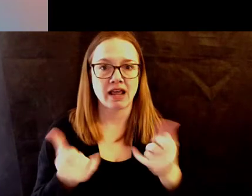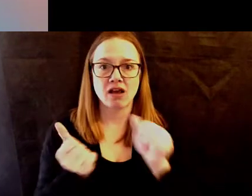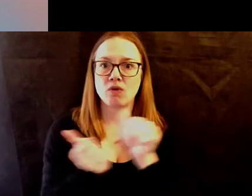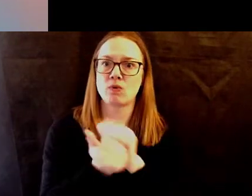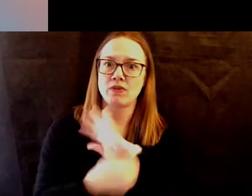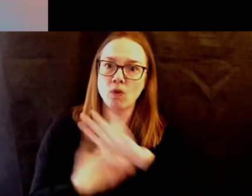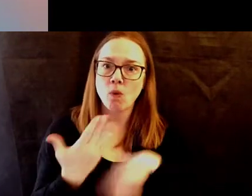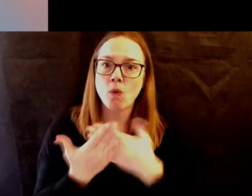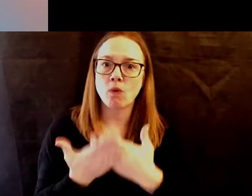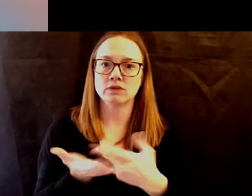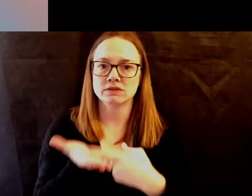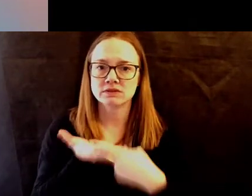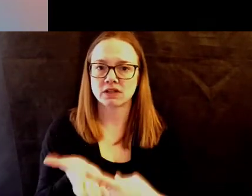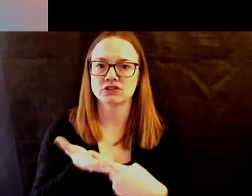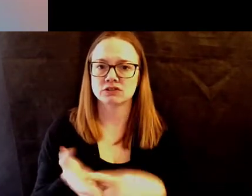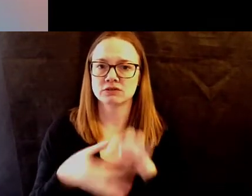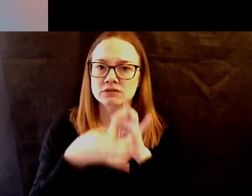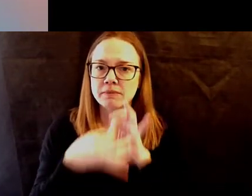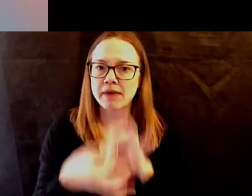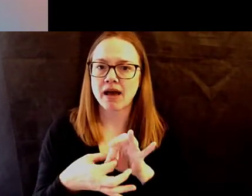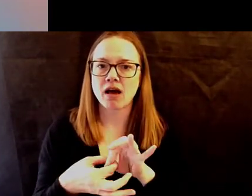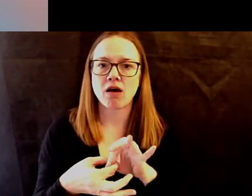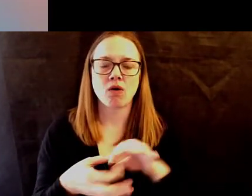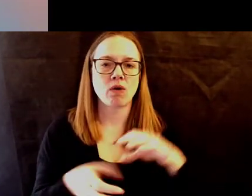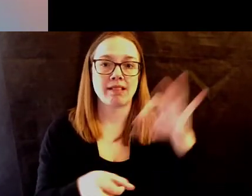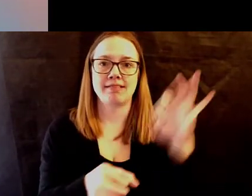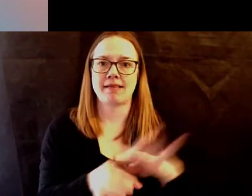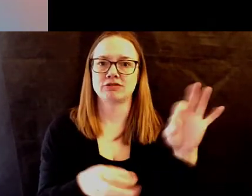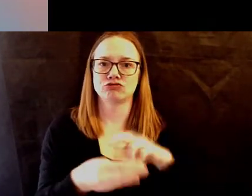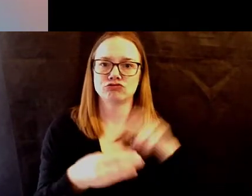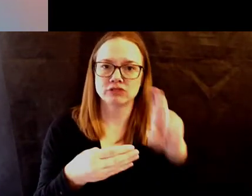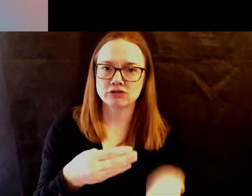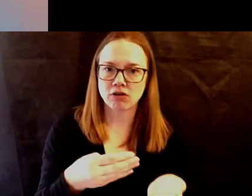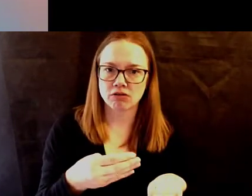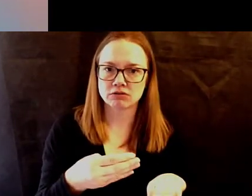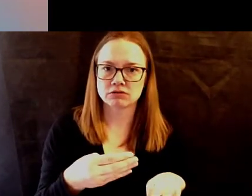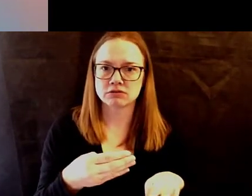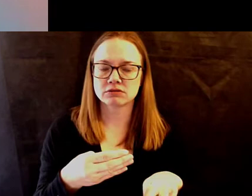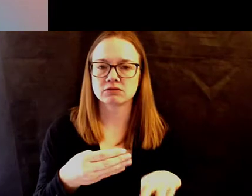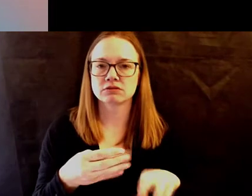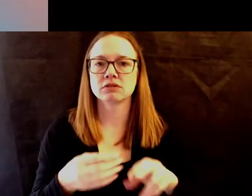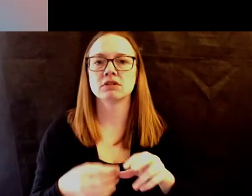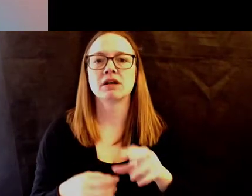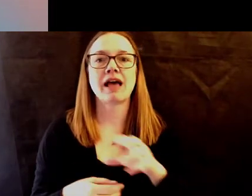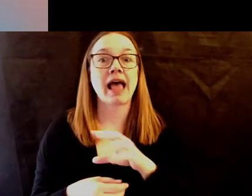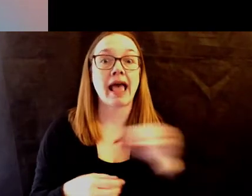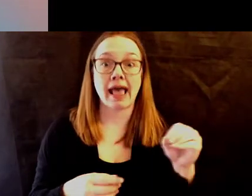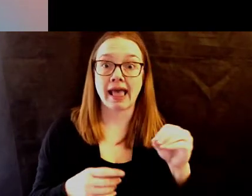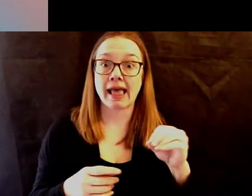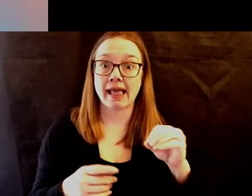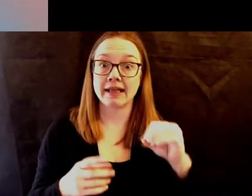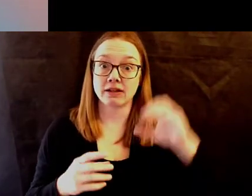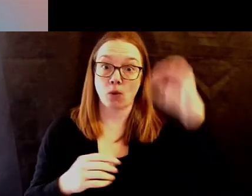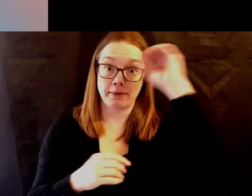in the media about the election results and the different opinions about the election results,